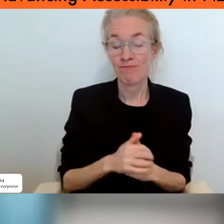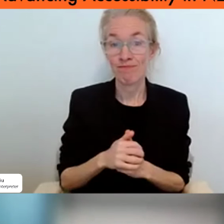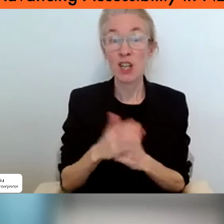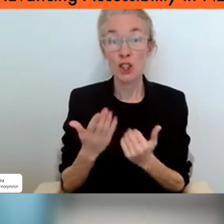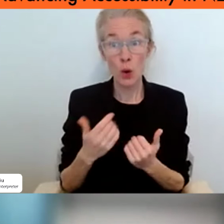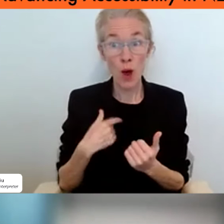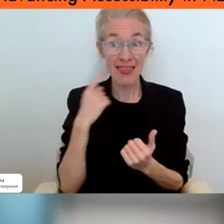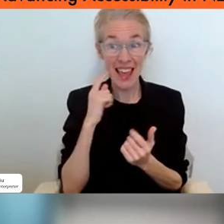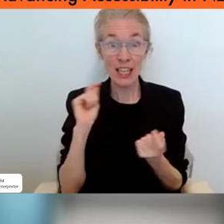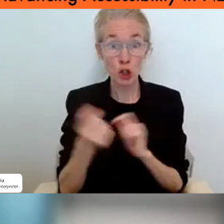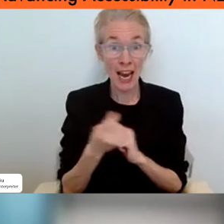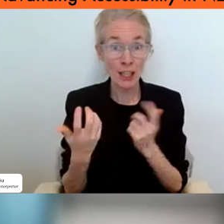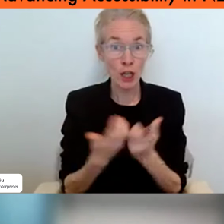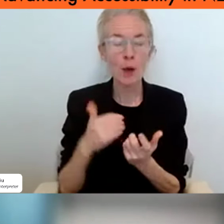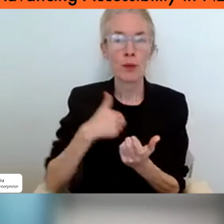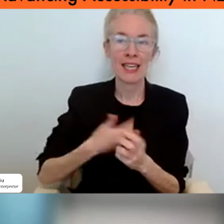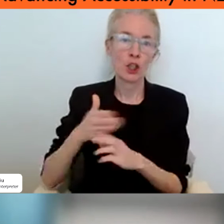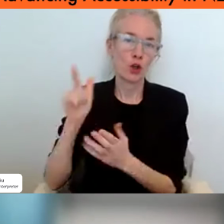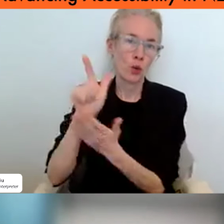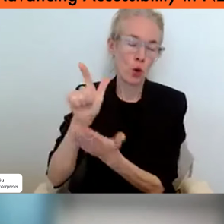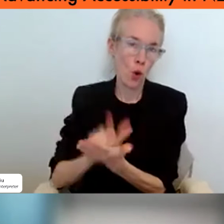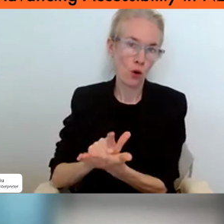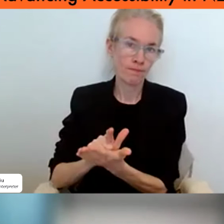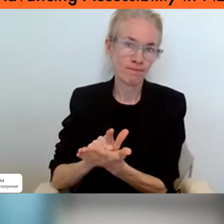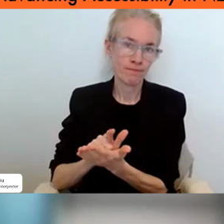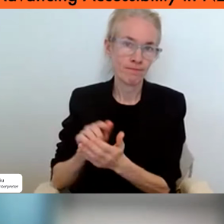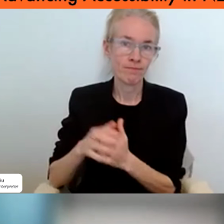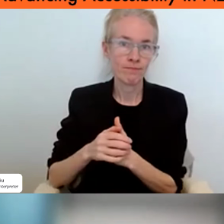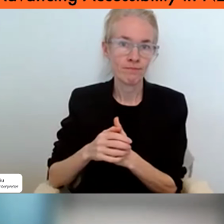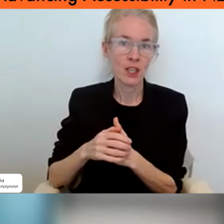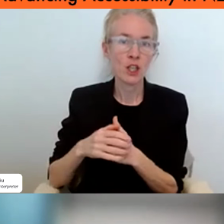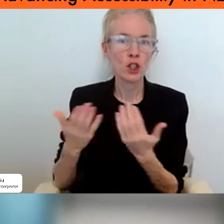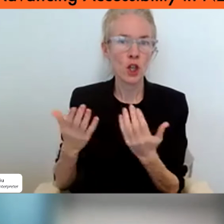same way it's been legislated for under precinct plans and SHAs in